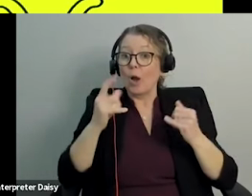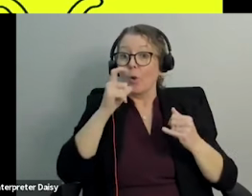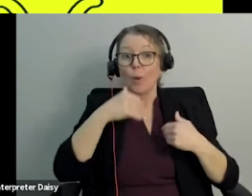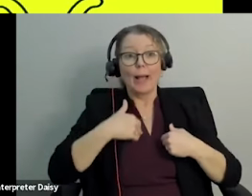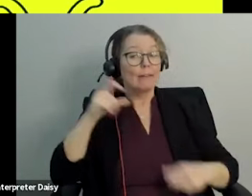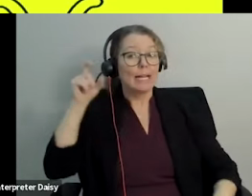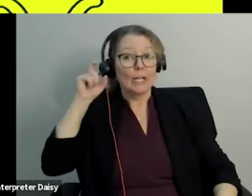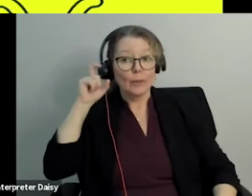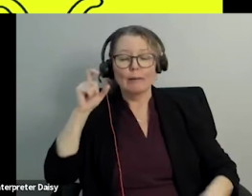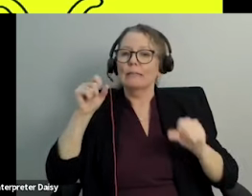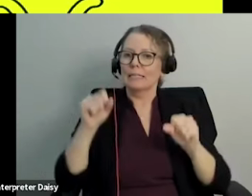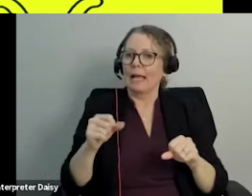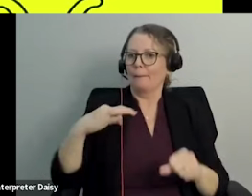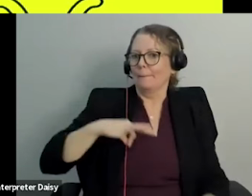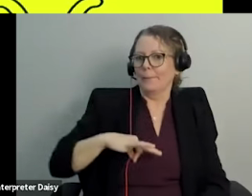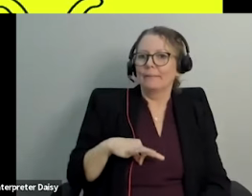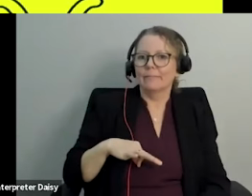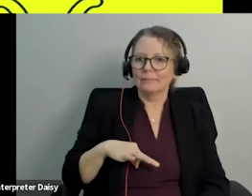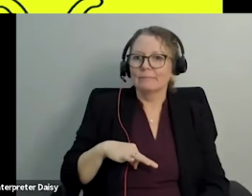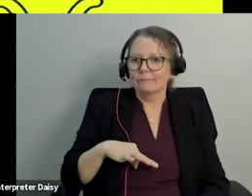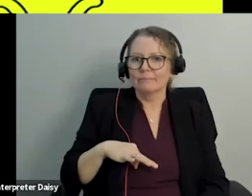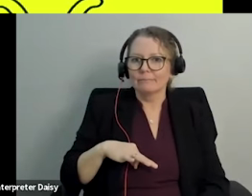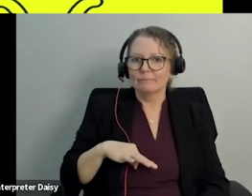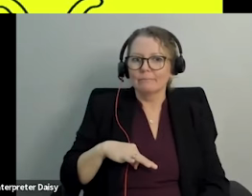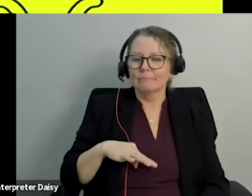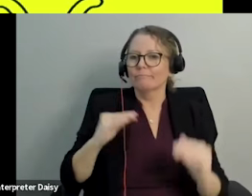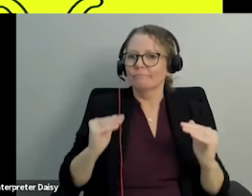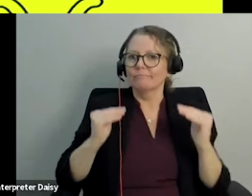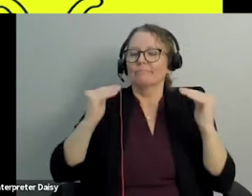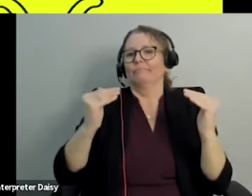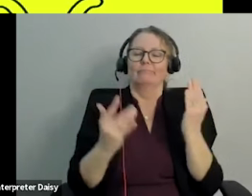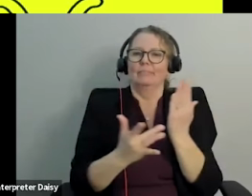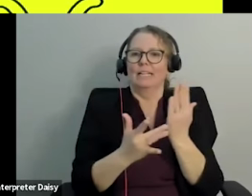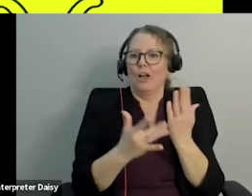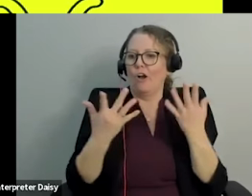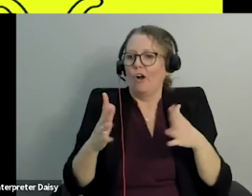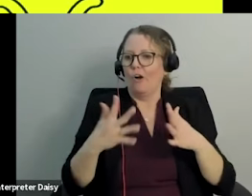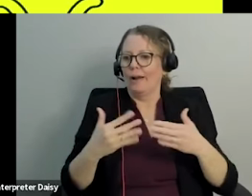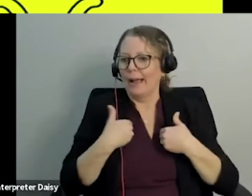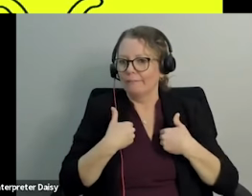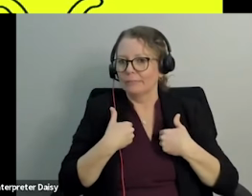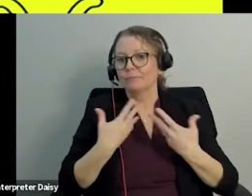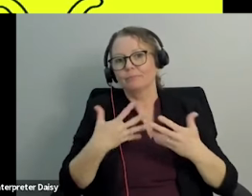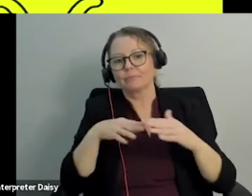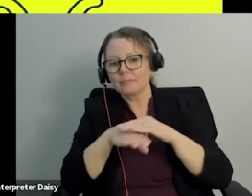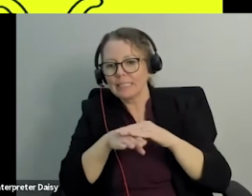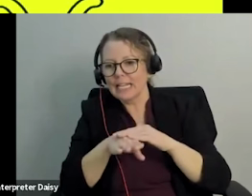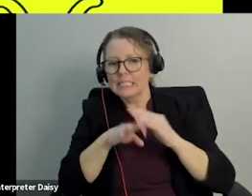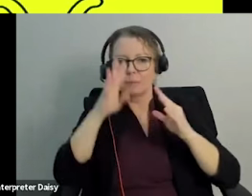can actually get the benefit of leveraging technology they already have. So accessible inventions are co-designed